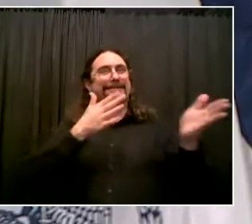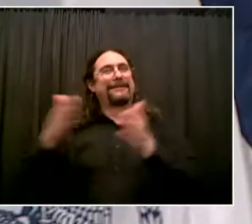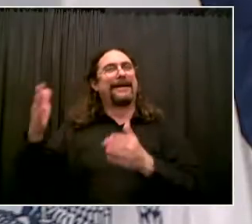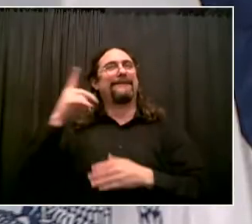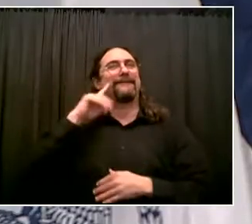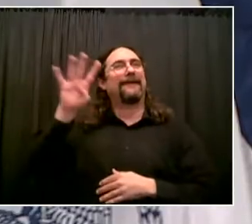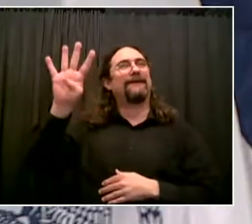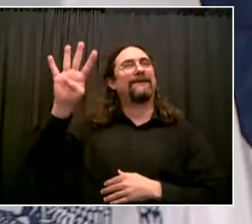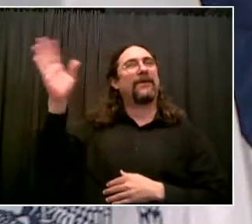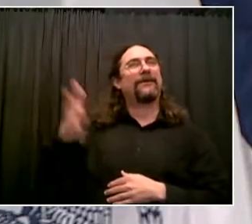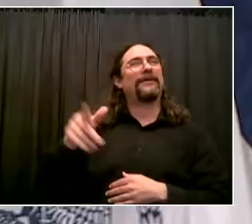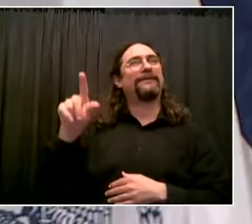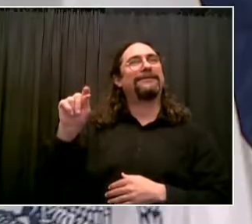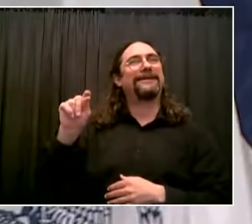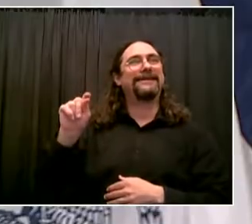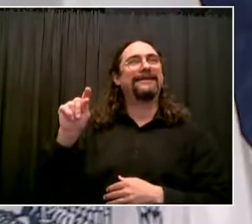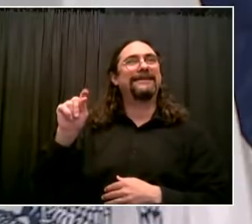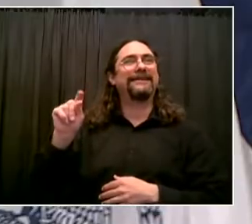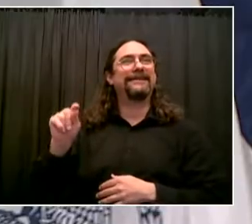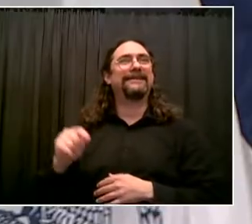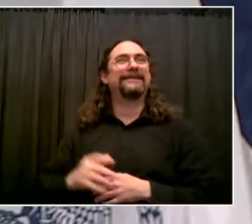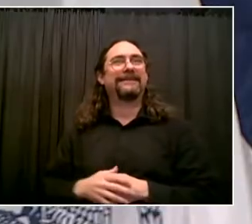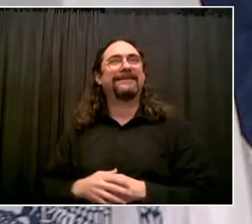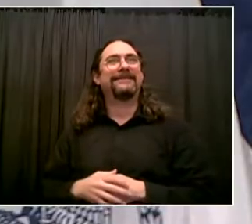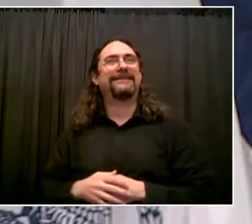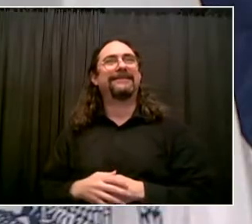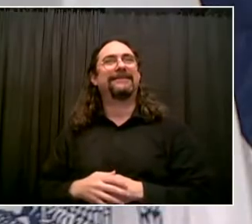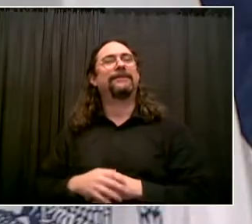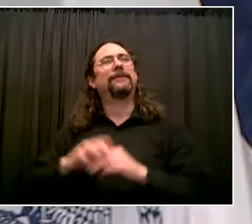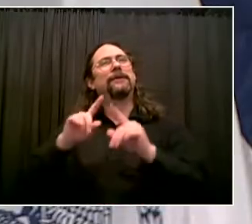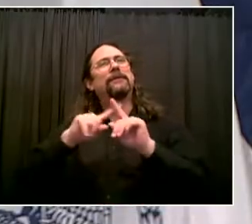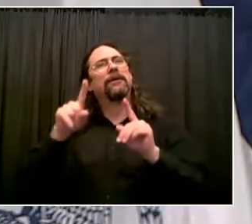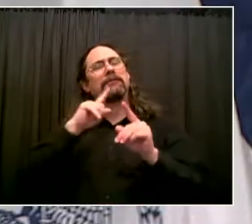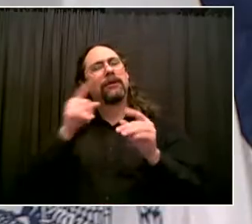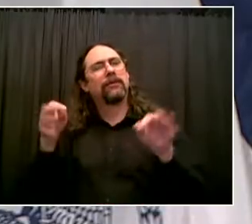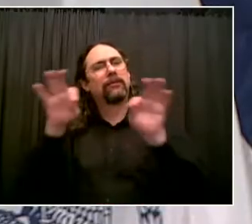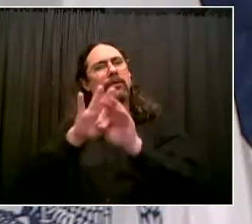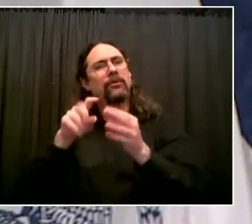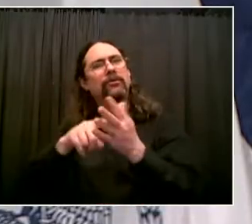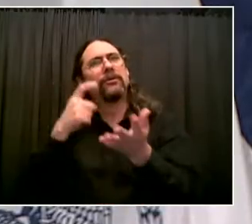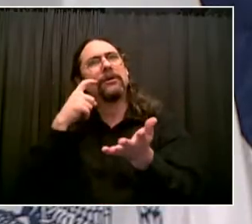FIRST TIME WHERE WE HAVE LEGALIATZIOINN THE STATE OF NEW YORK. THAT IS